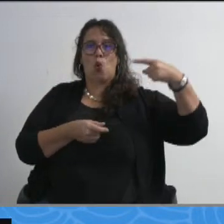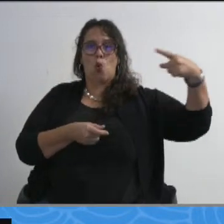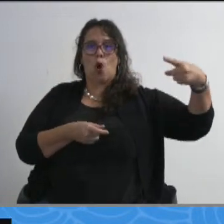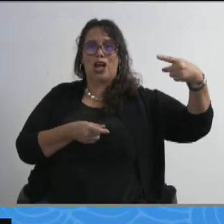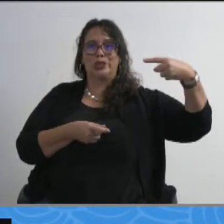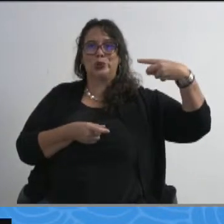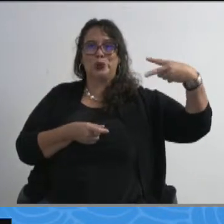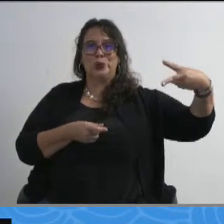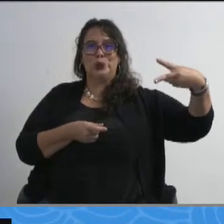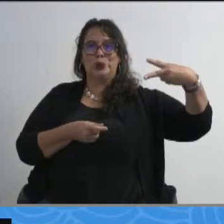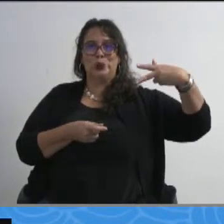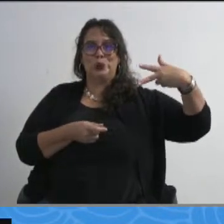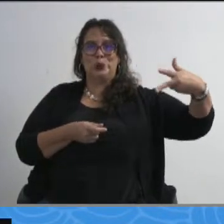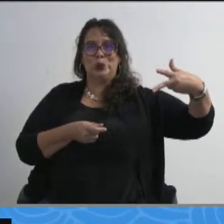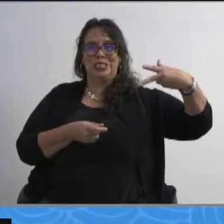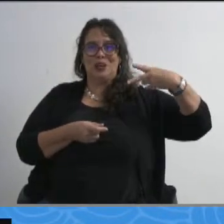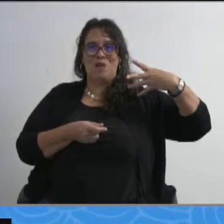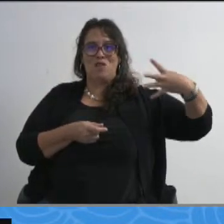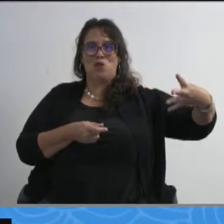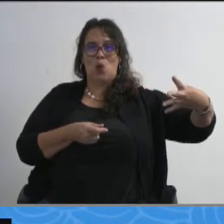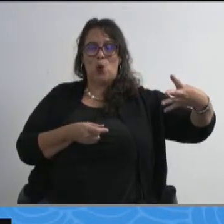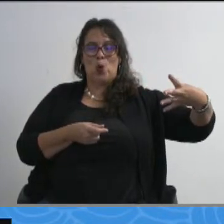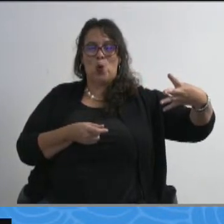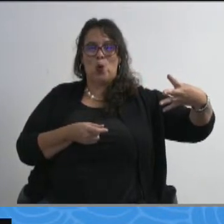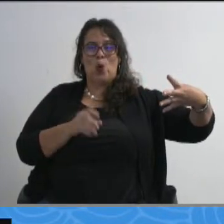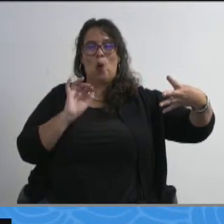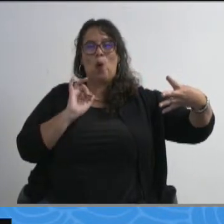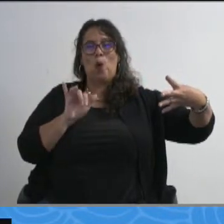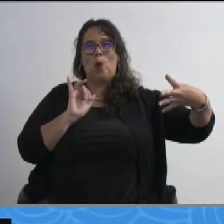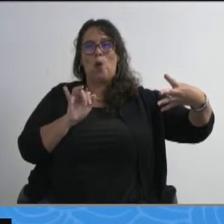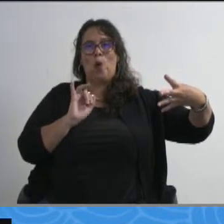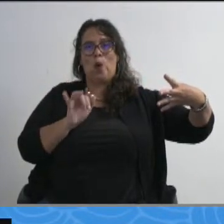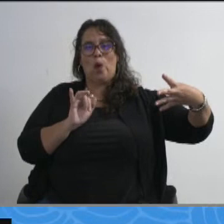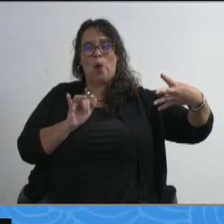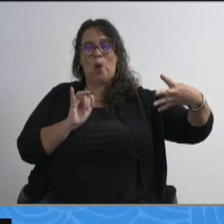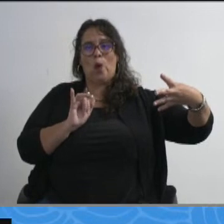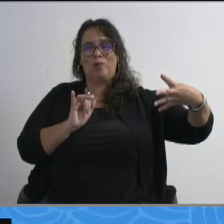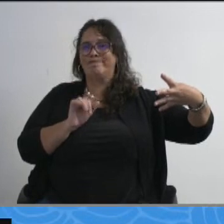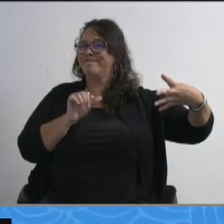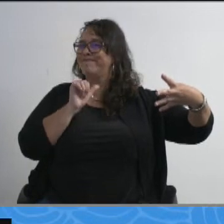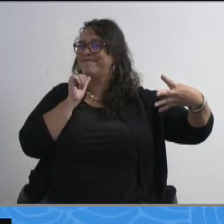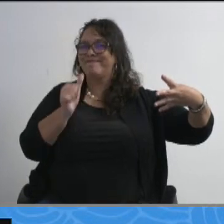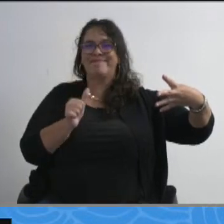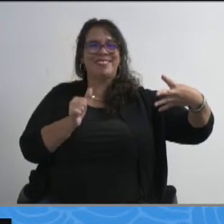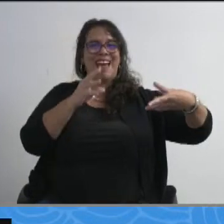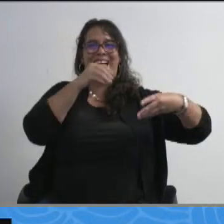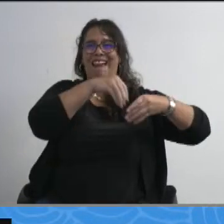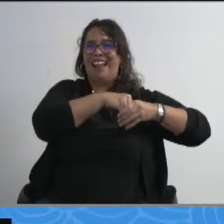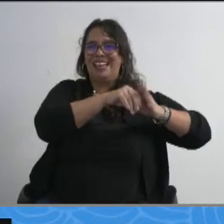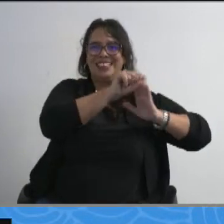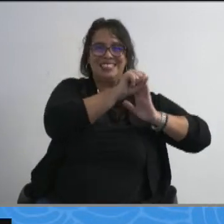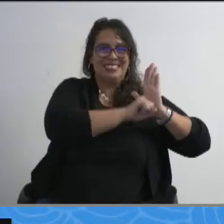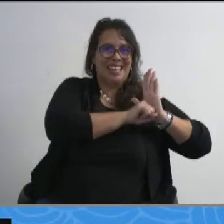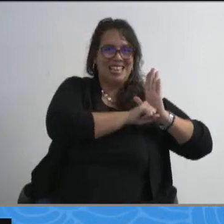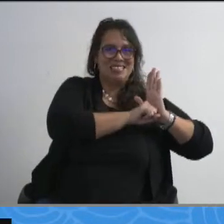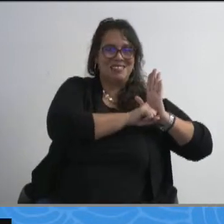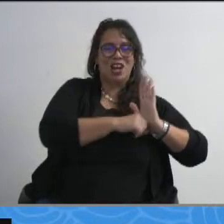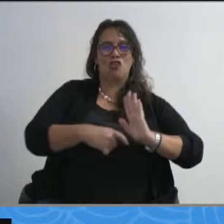And these are the parts that are missing, that are required by the federal government that are missing in the LCAP.